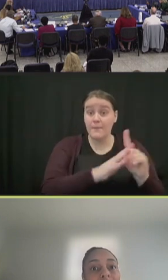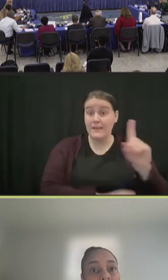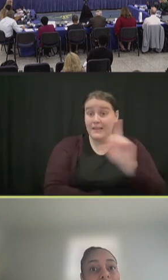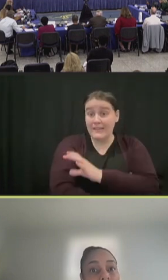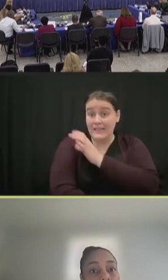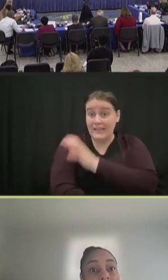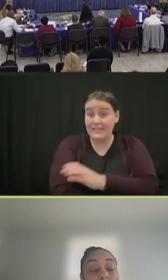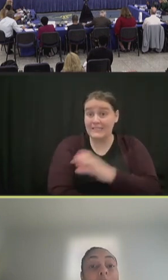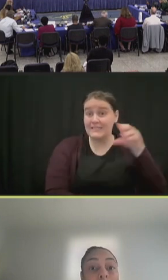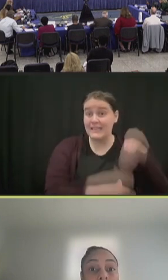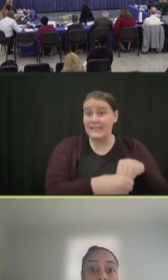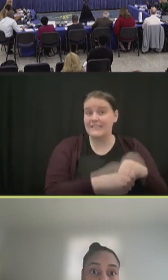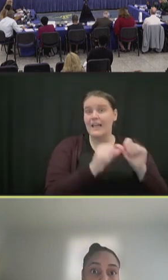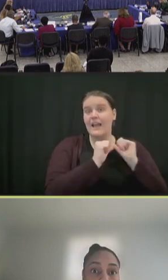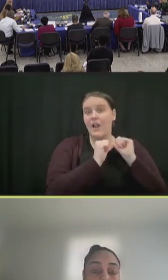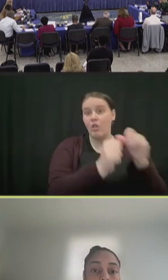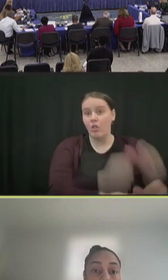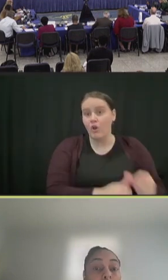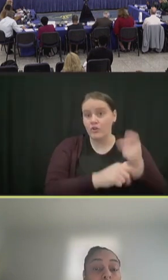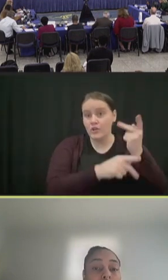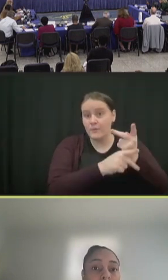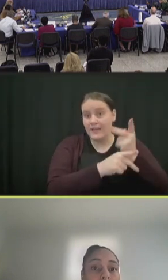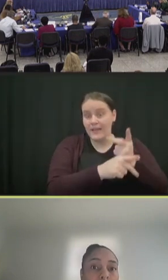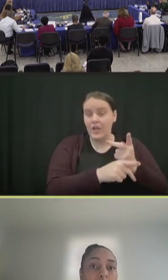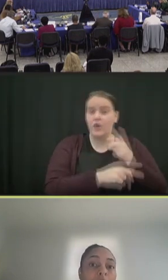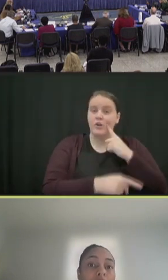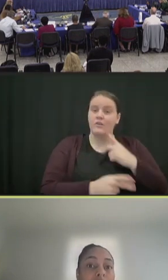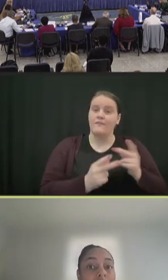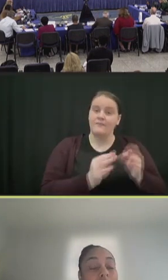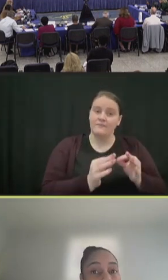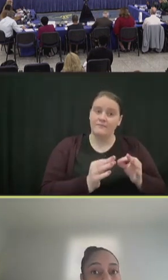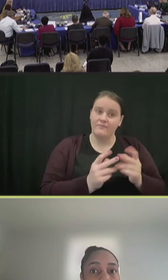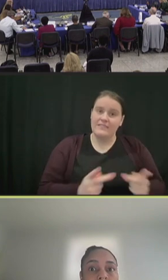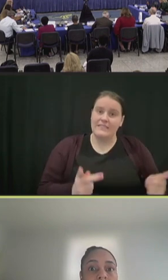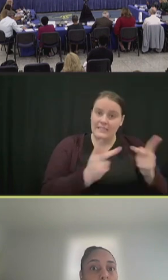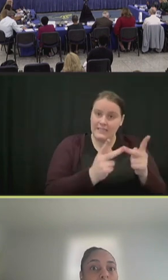care facilities and partnerships -- in partnership with long-term care facility pharmacists. As well